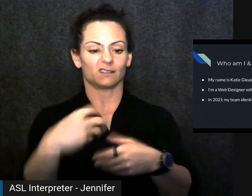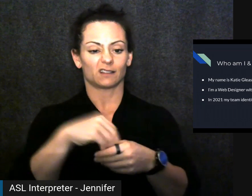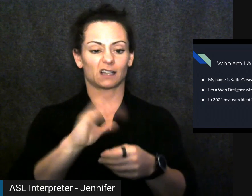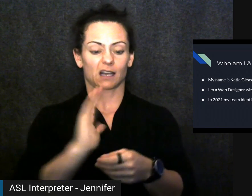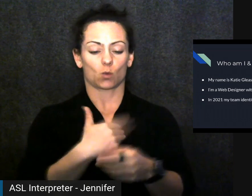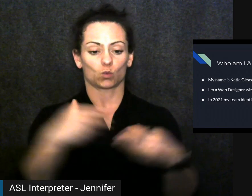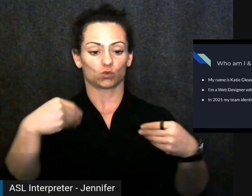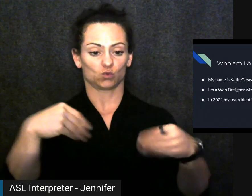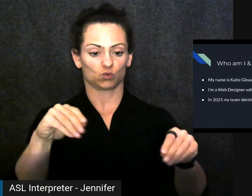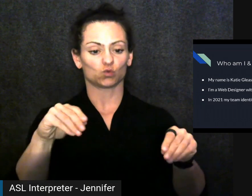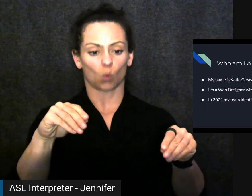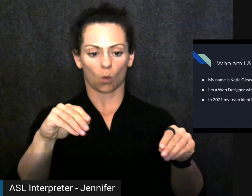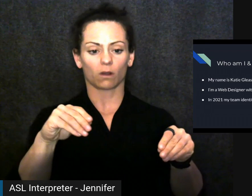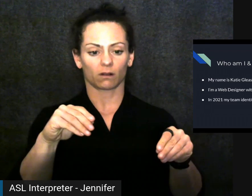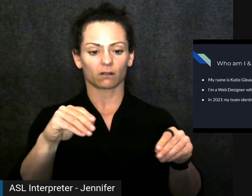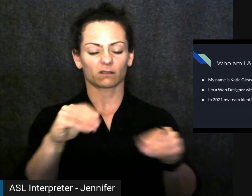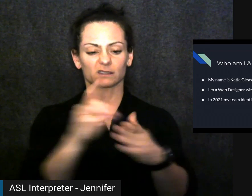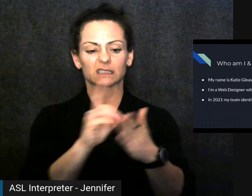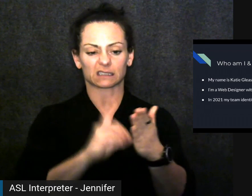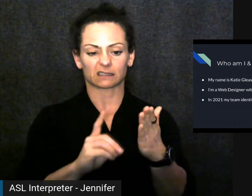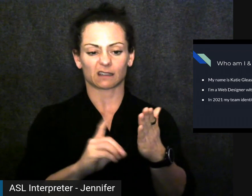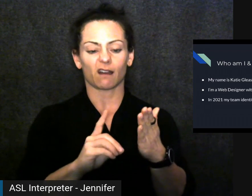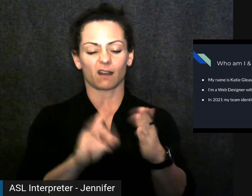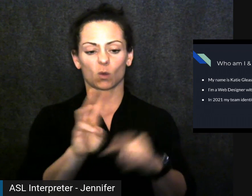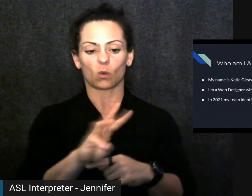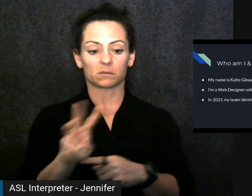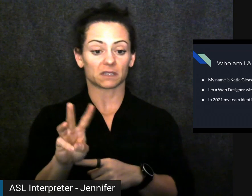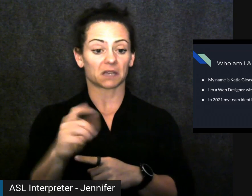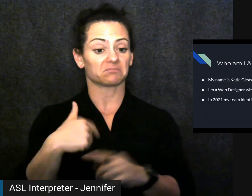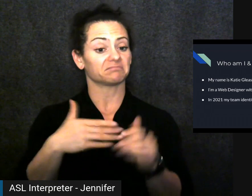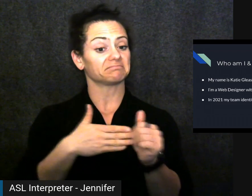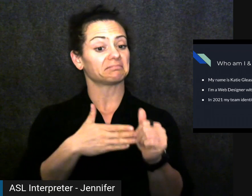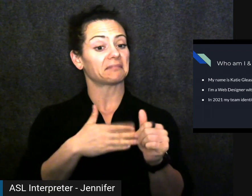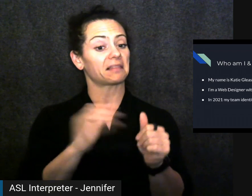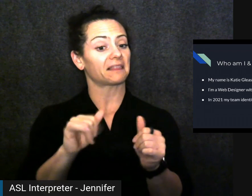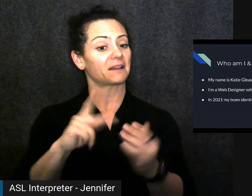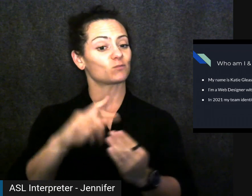I led that project, so I'm going to give you a little info